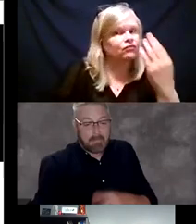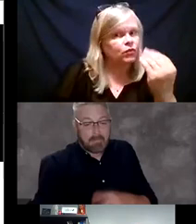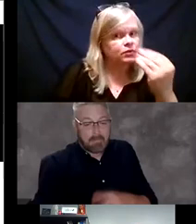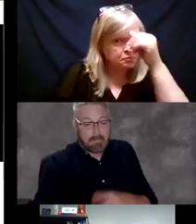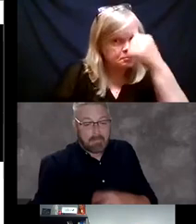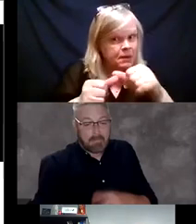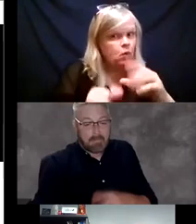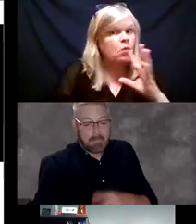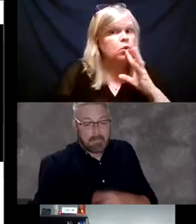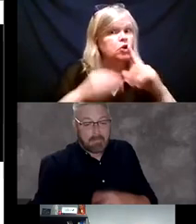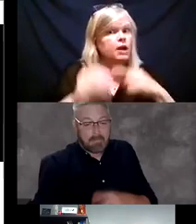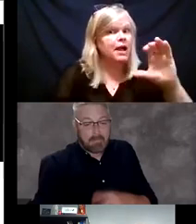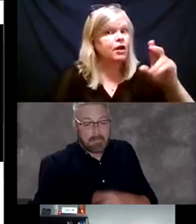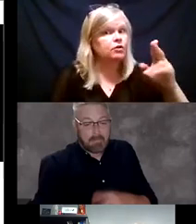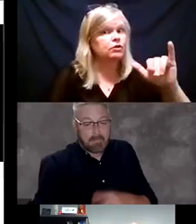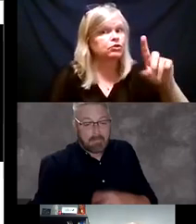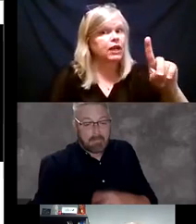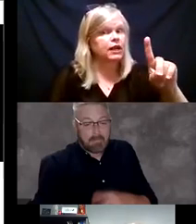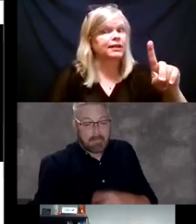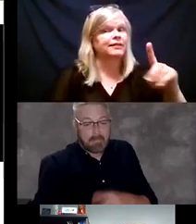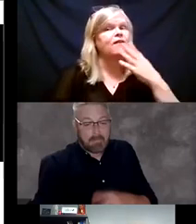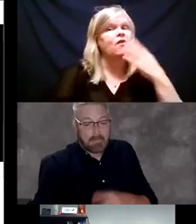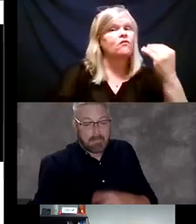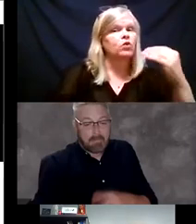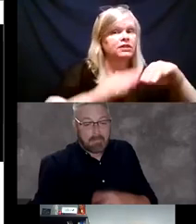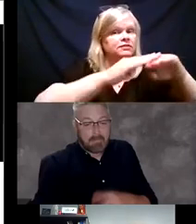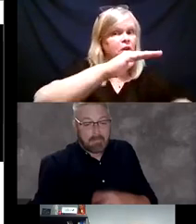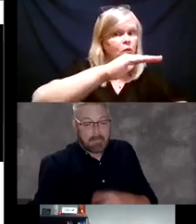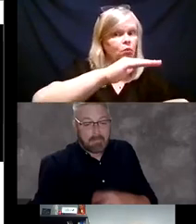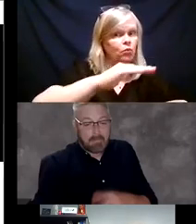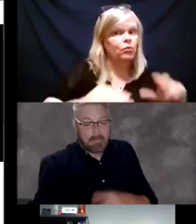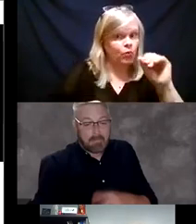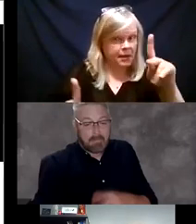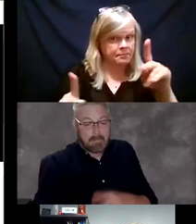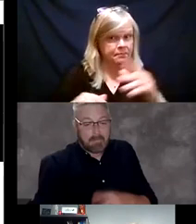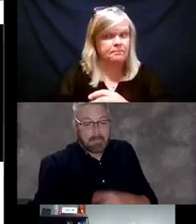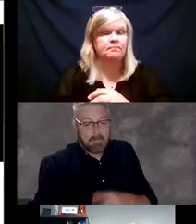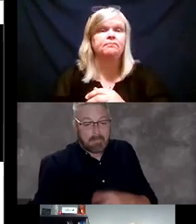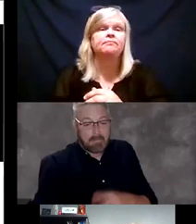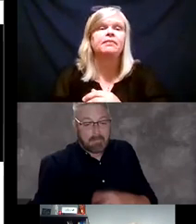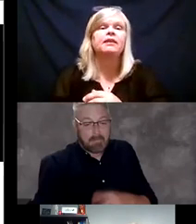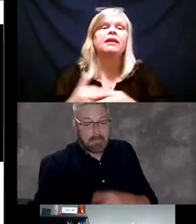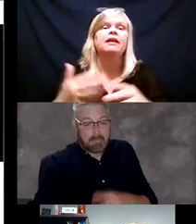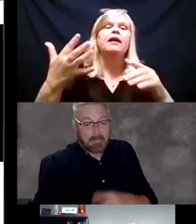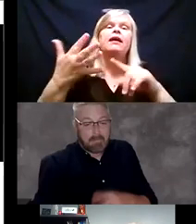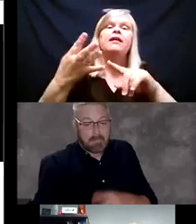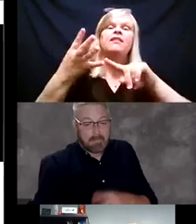ABOUT A CHILD IN THIS CONTEXT. OR THE FINAL ONE IS ONE OR MORE